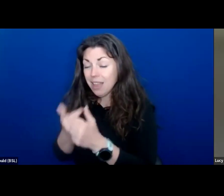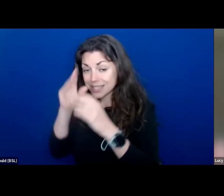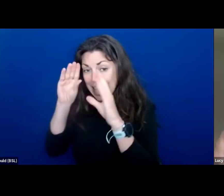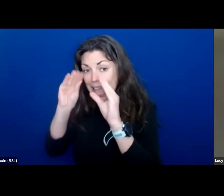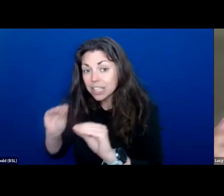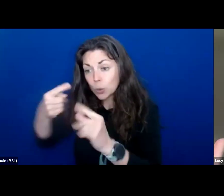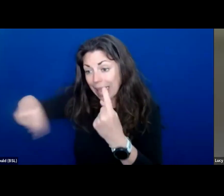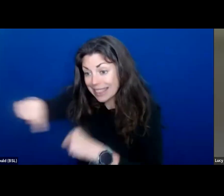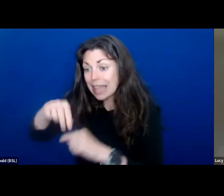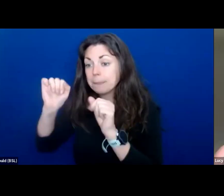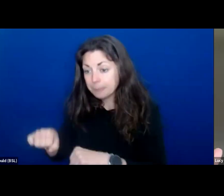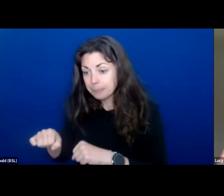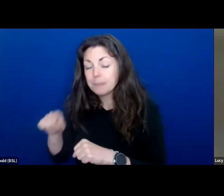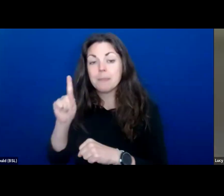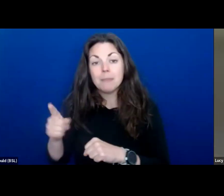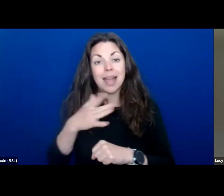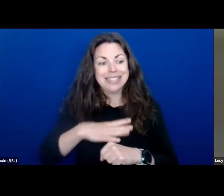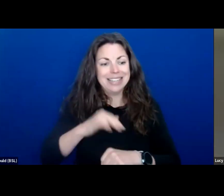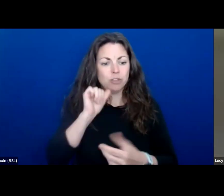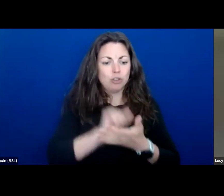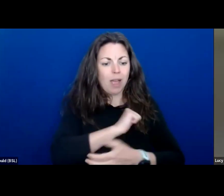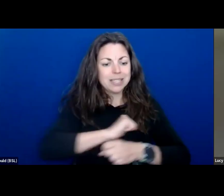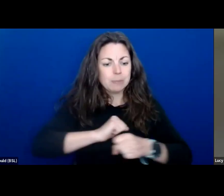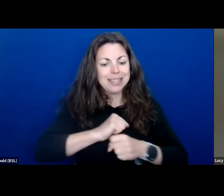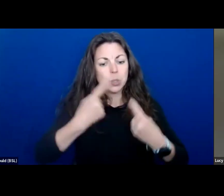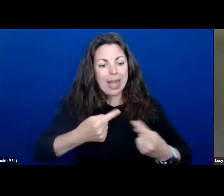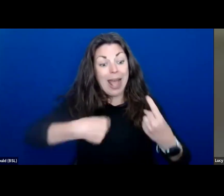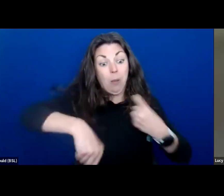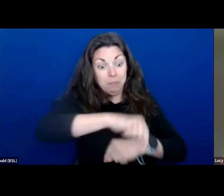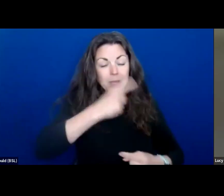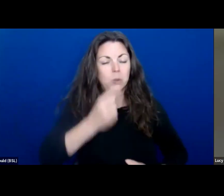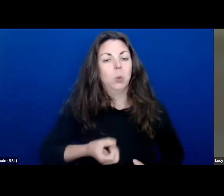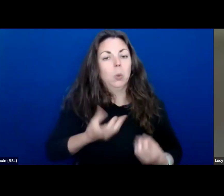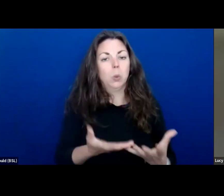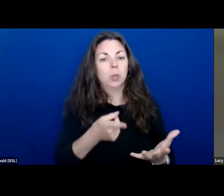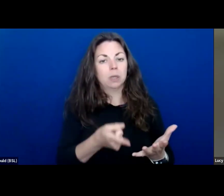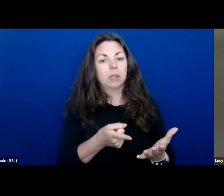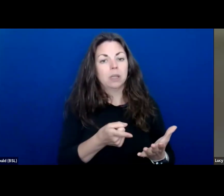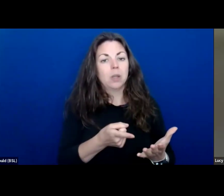but it was finding the right space in which to do that. And we needed spaces in which